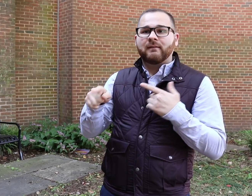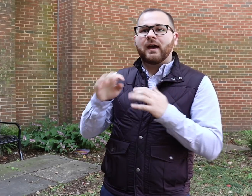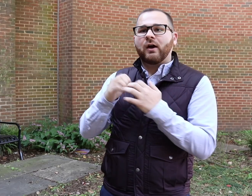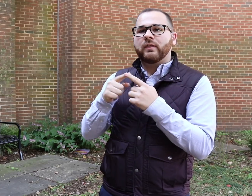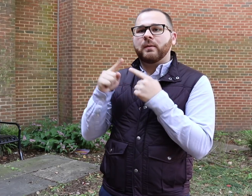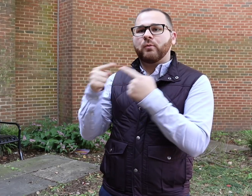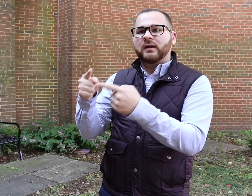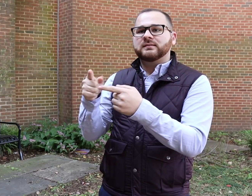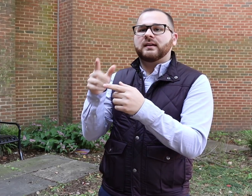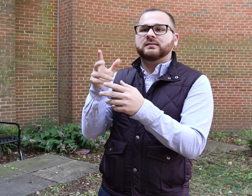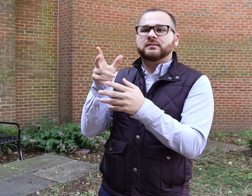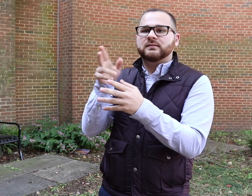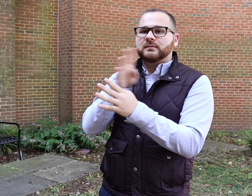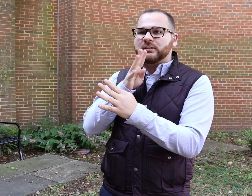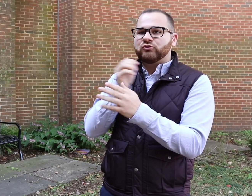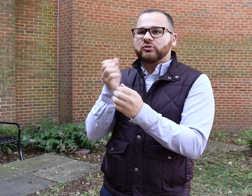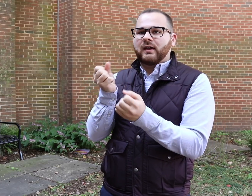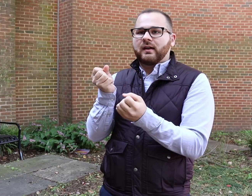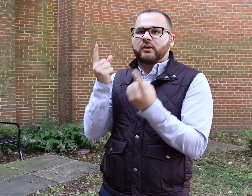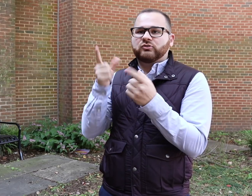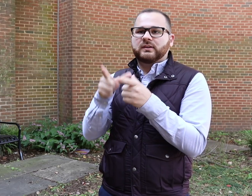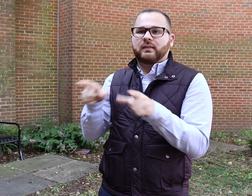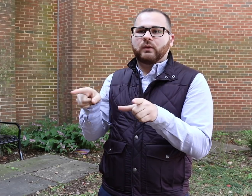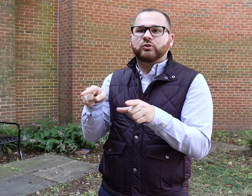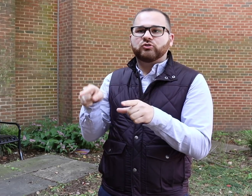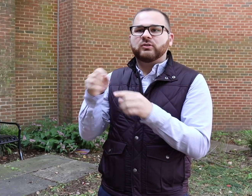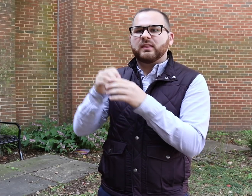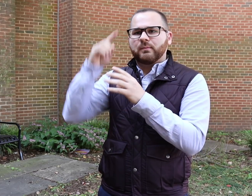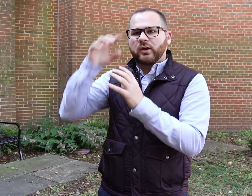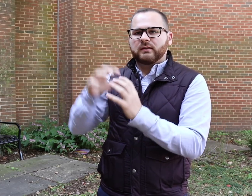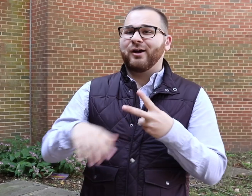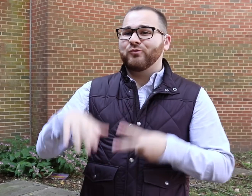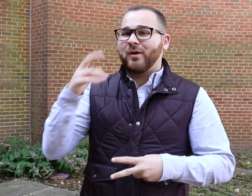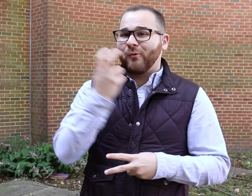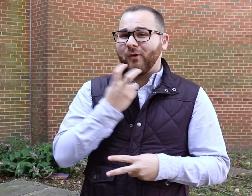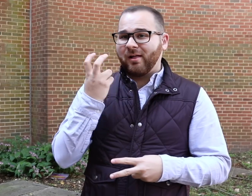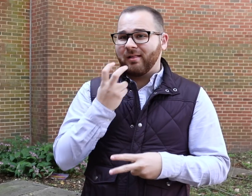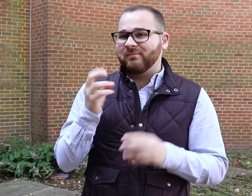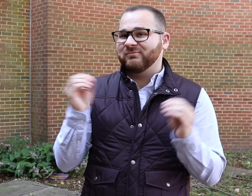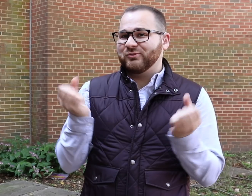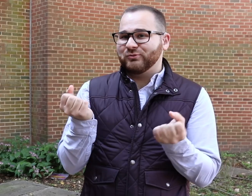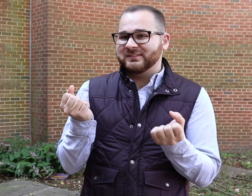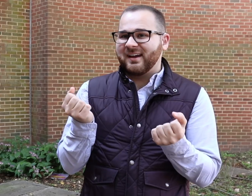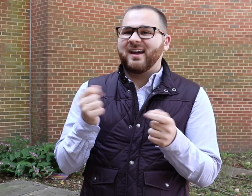process speech and understand language in the brain. I grew up oral with no signs.